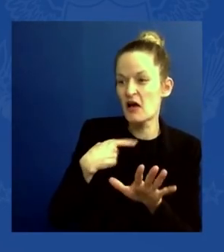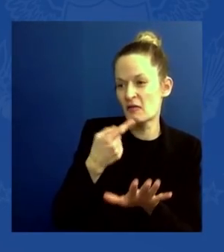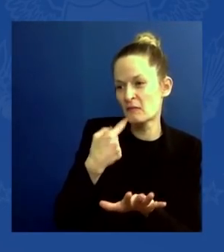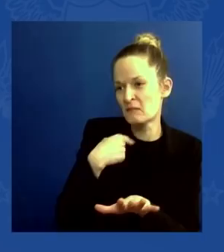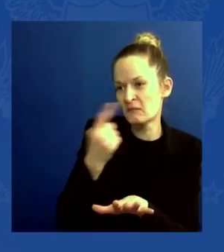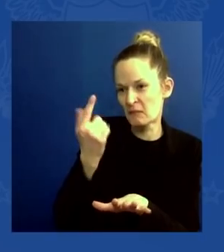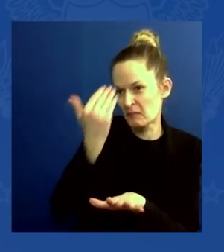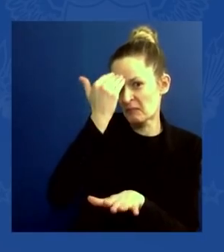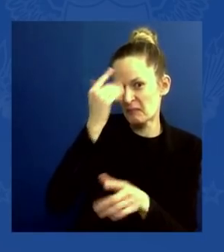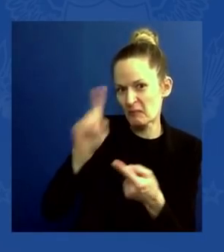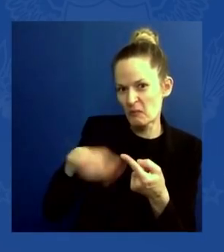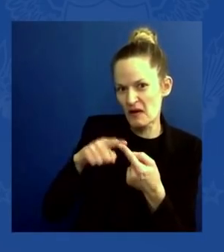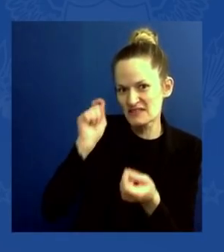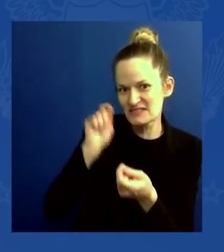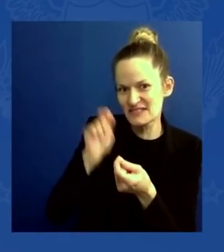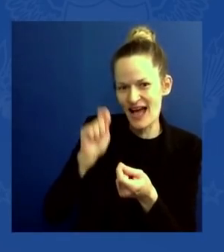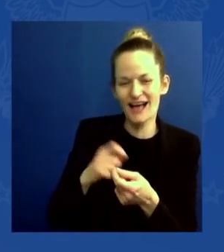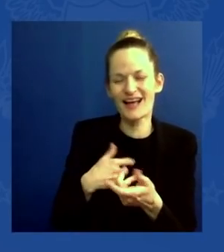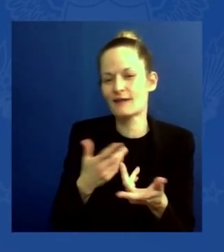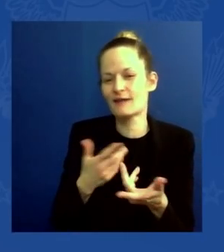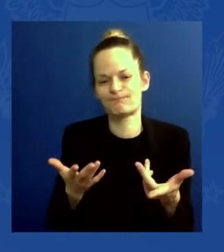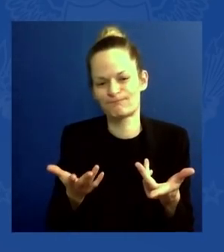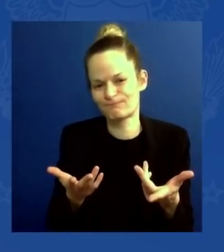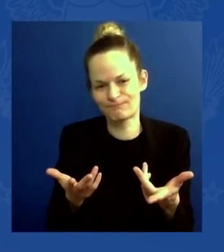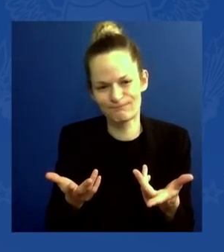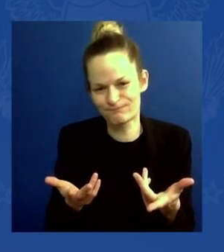The President: Well, they'll see the effects of the bill -- this bill --